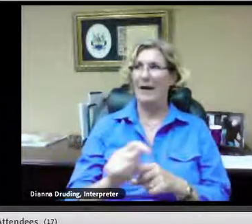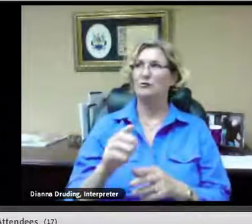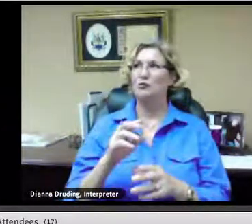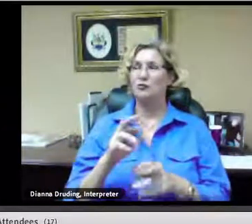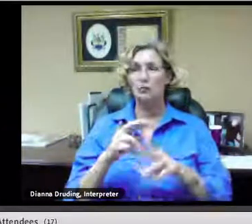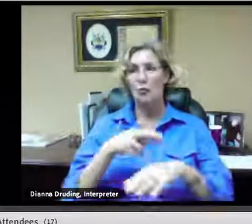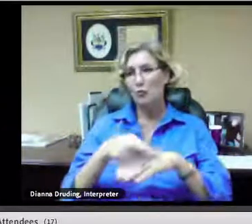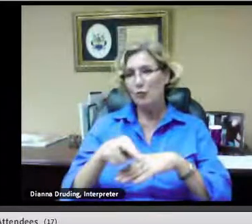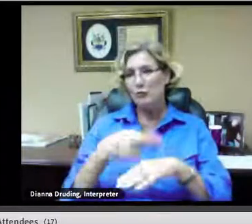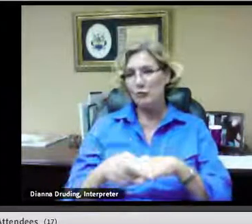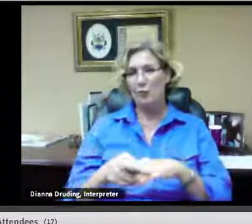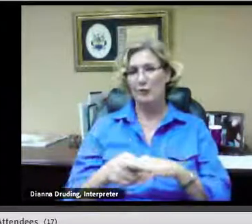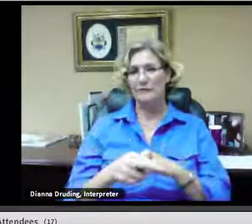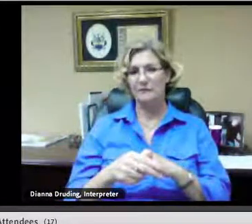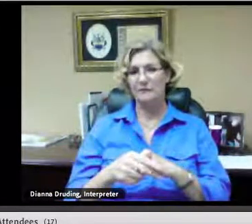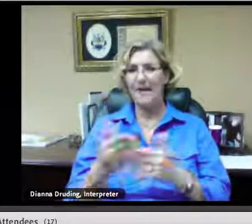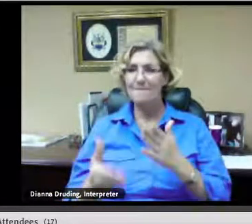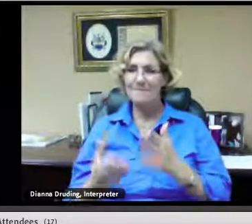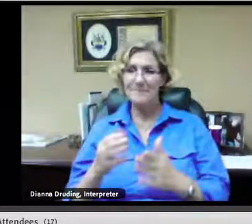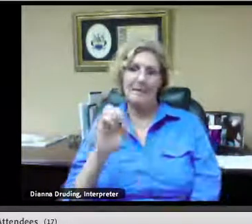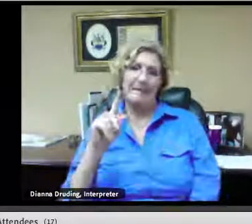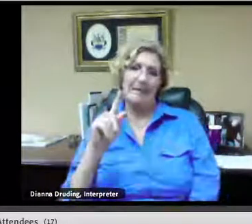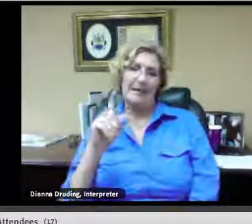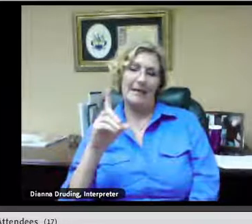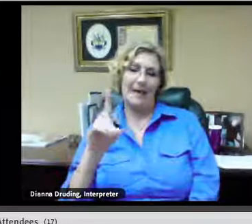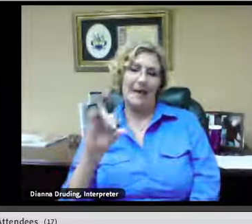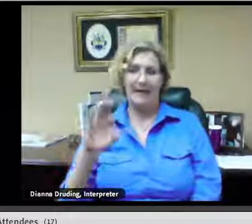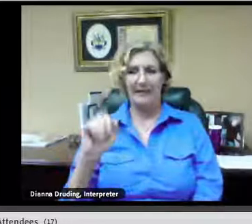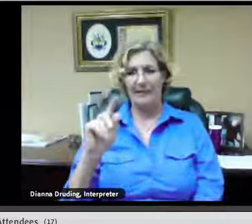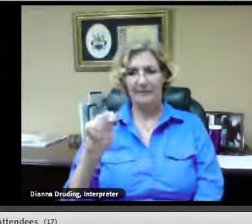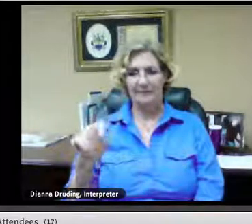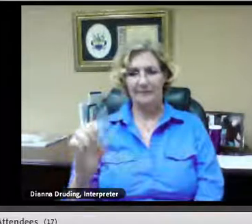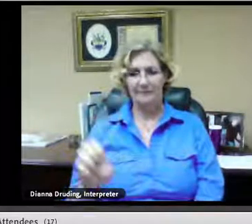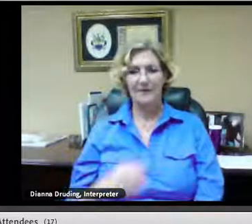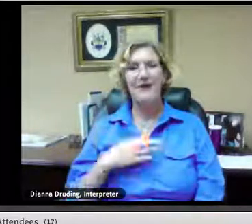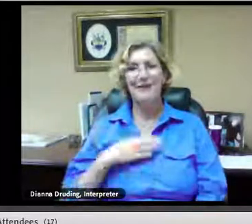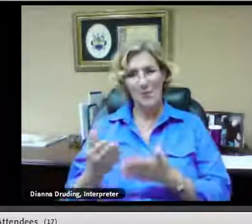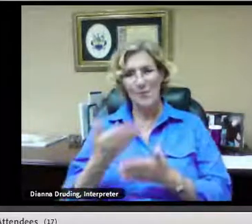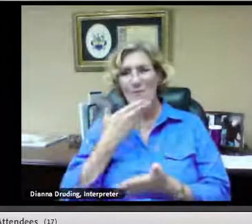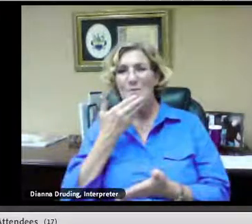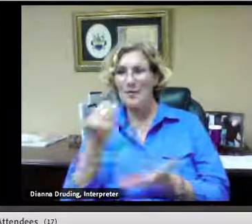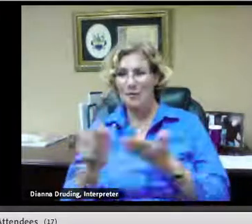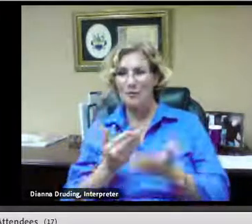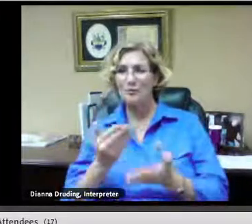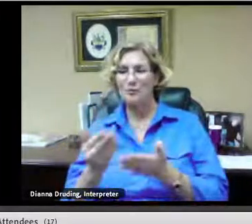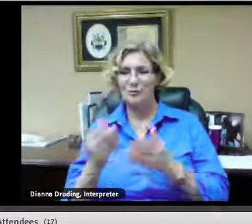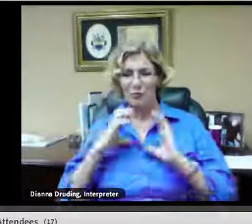and think about this in more inclusive ways. The World Health Organization defines disability